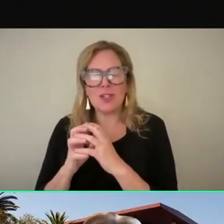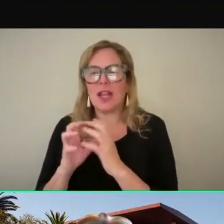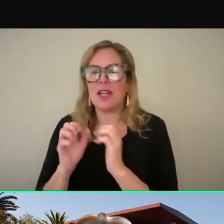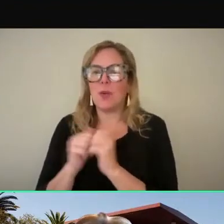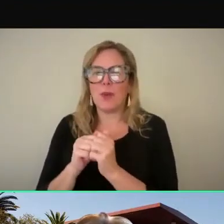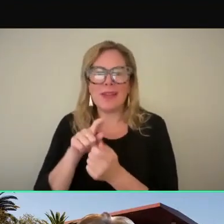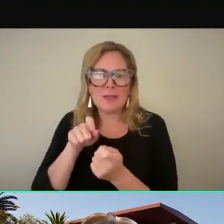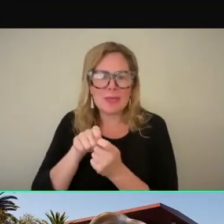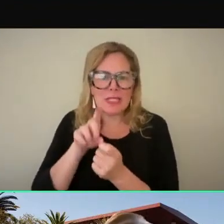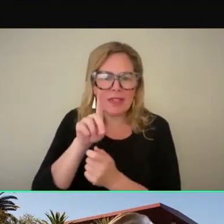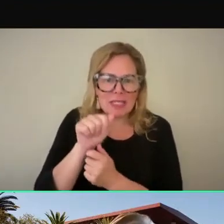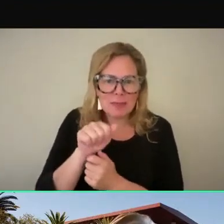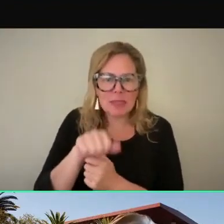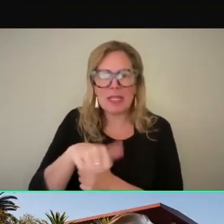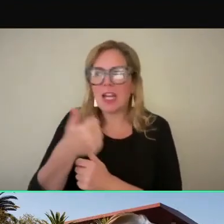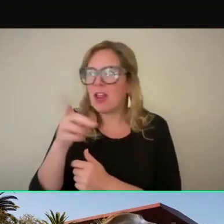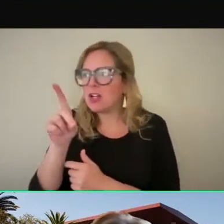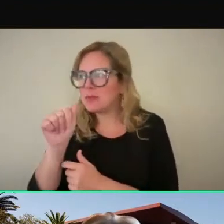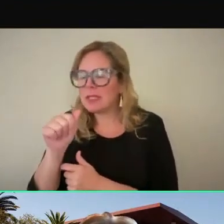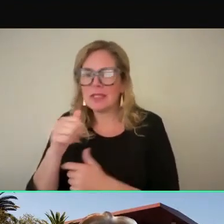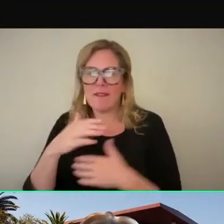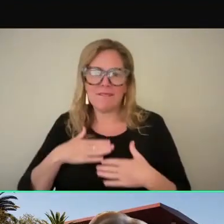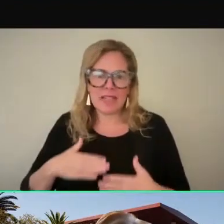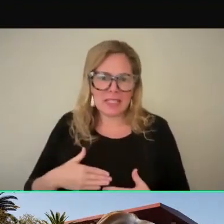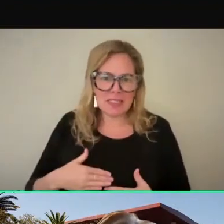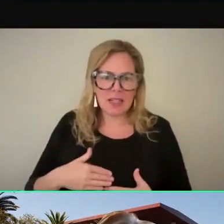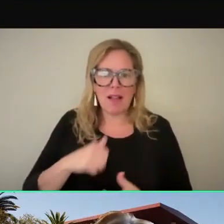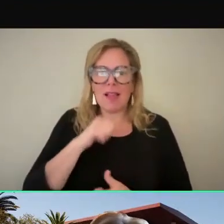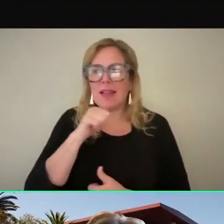physical disabilities and non-physical disabilities, visible and invisible,